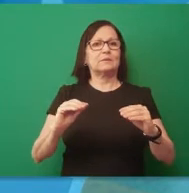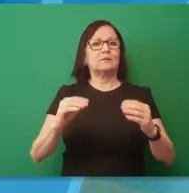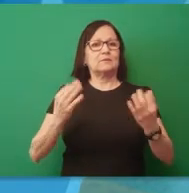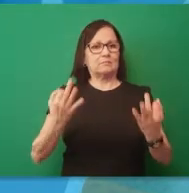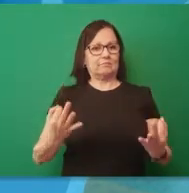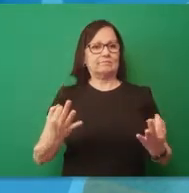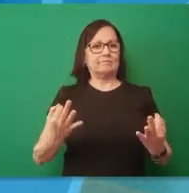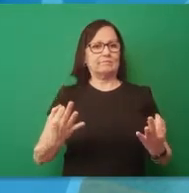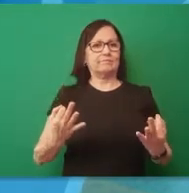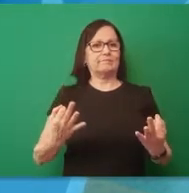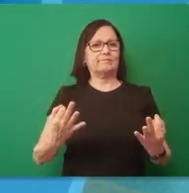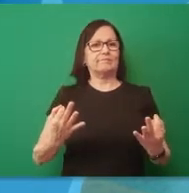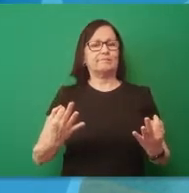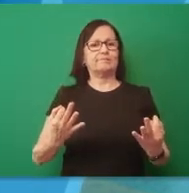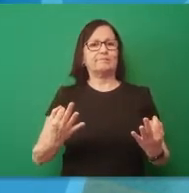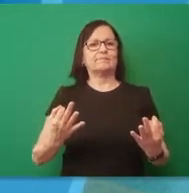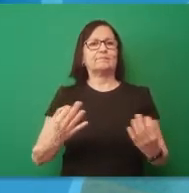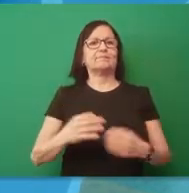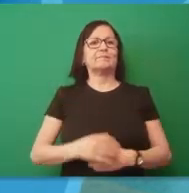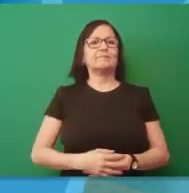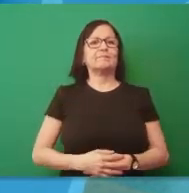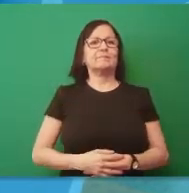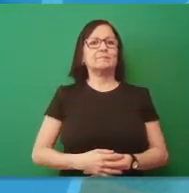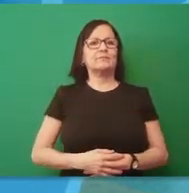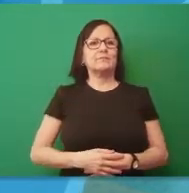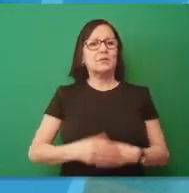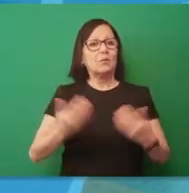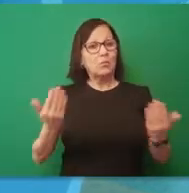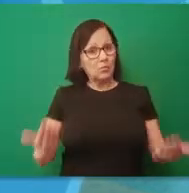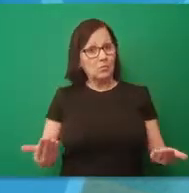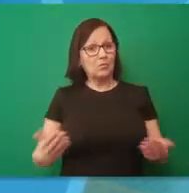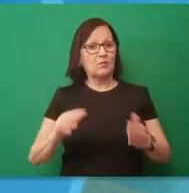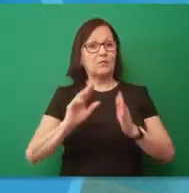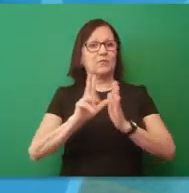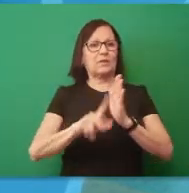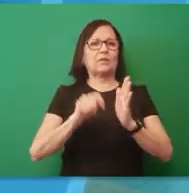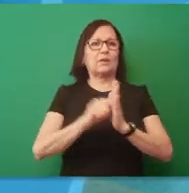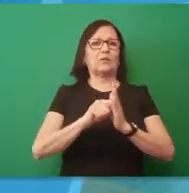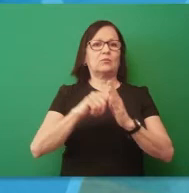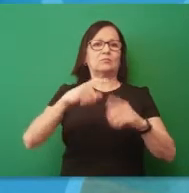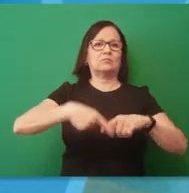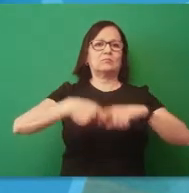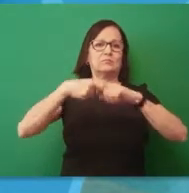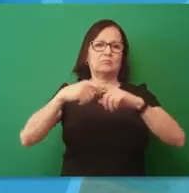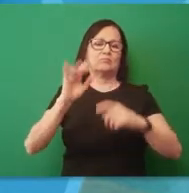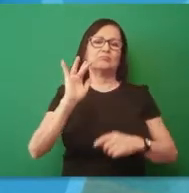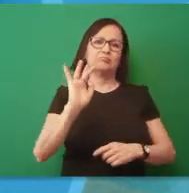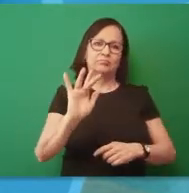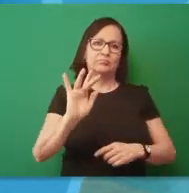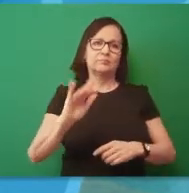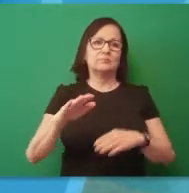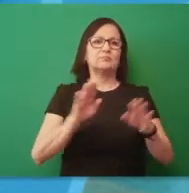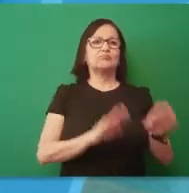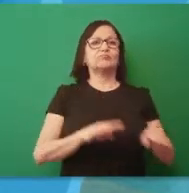You may want to try our movement practice instead. You can modify the pace of the video at any point by hitting pause